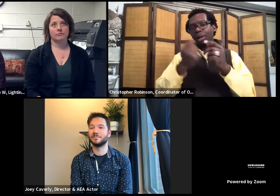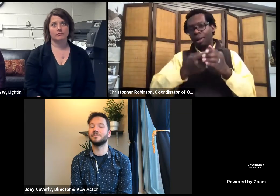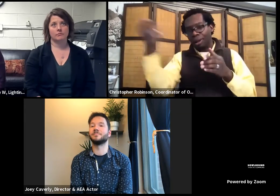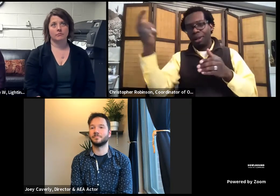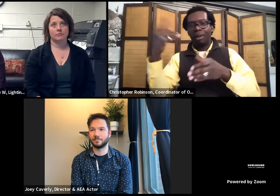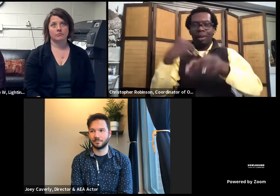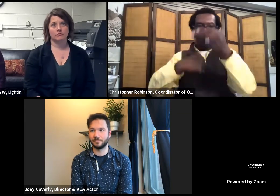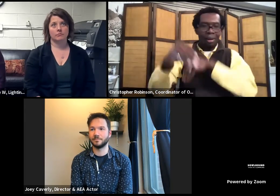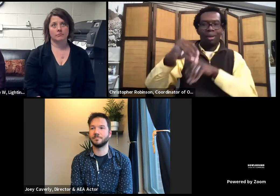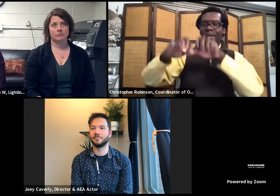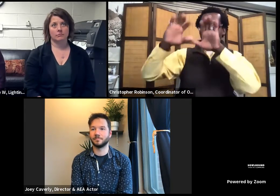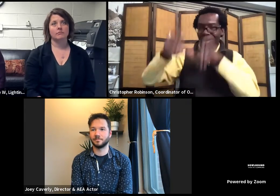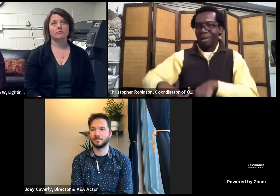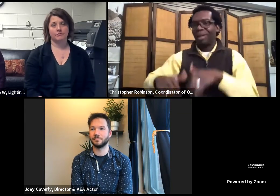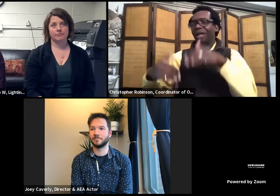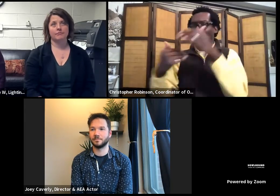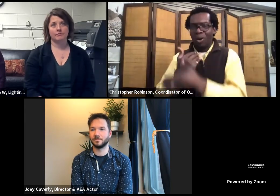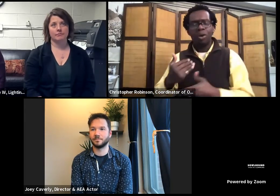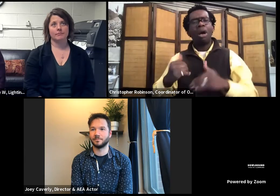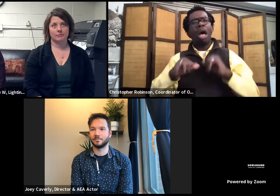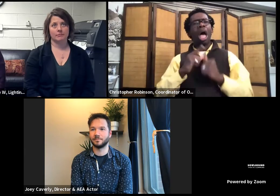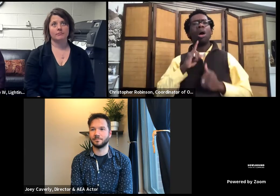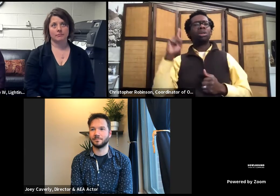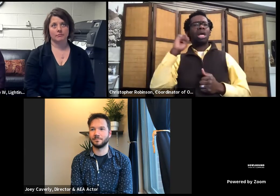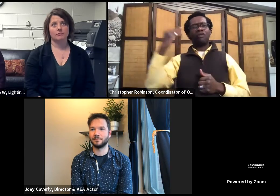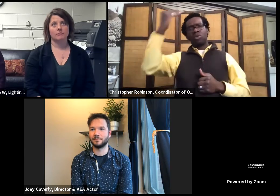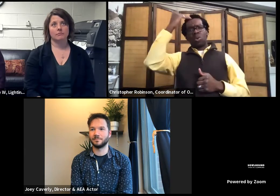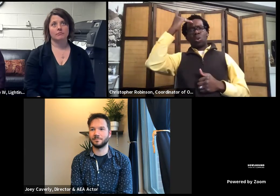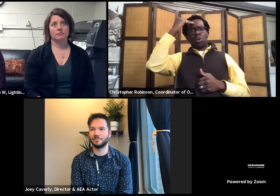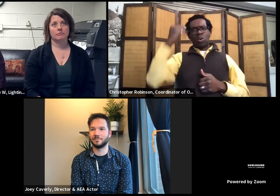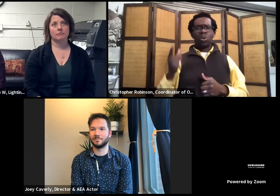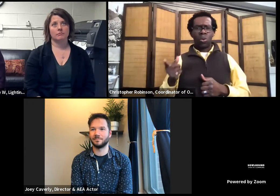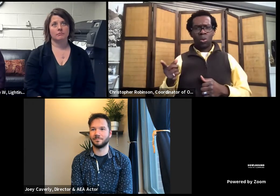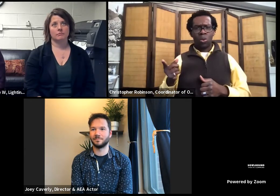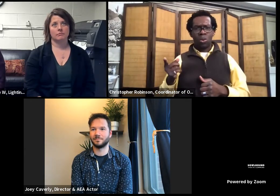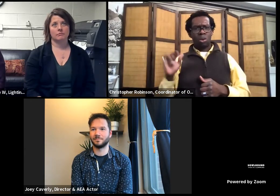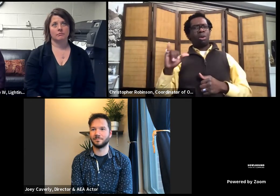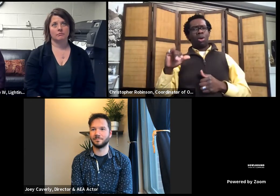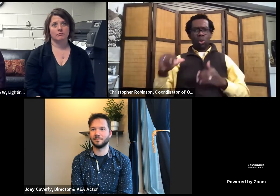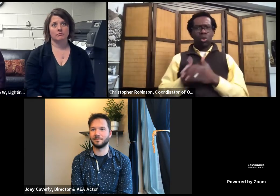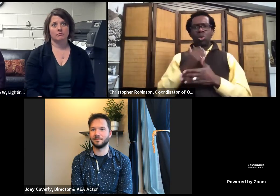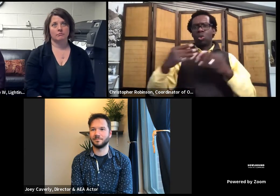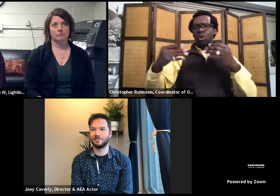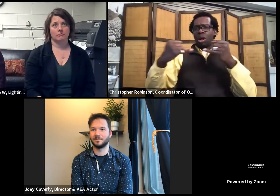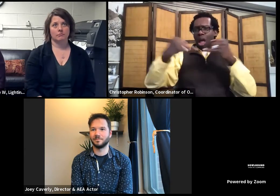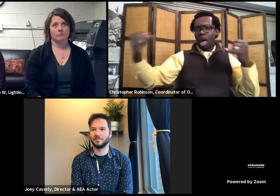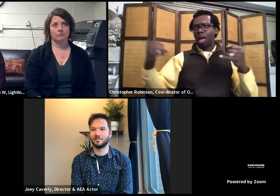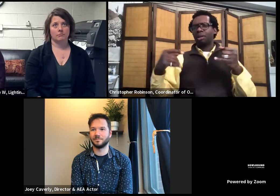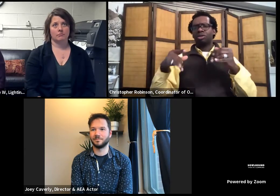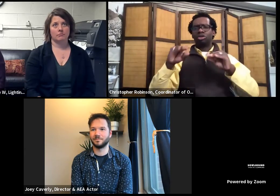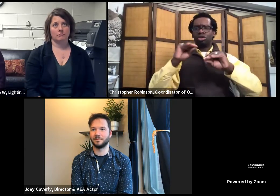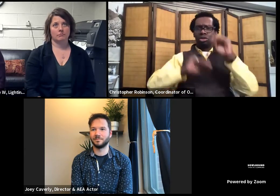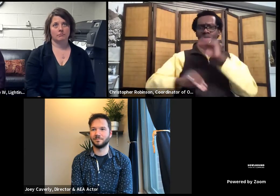Sometimes he'll be changing lines while you're doing the read-through and going over it. So how do we make sure the deaf artists are aware